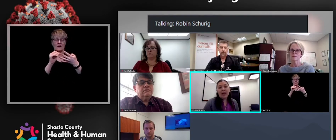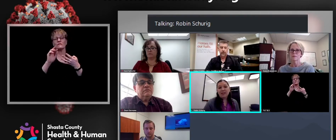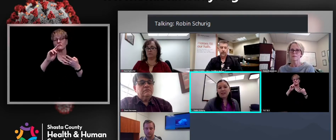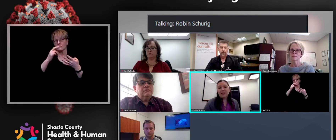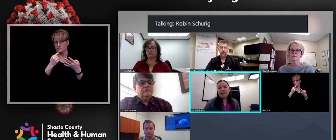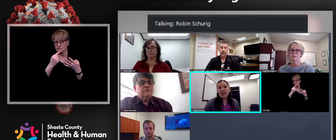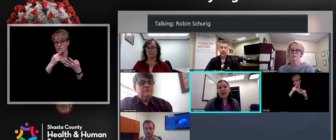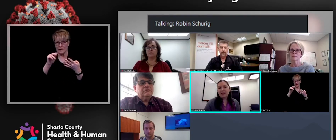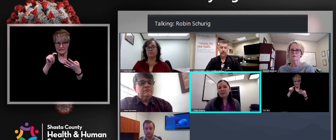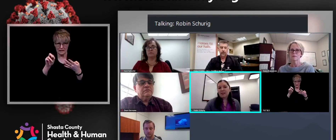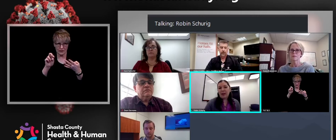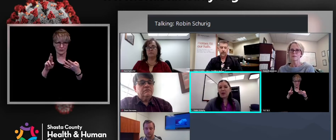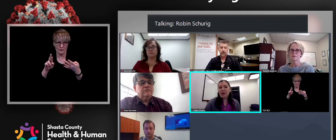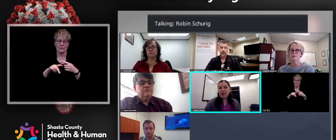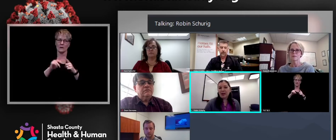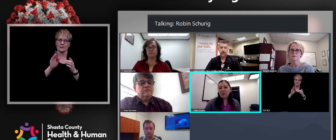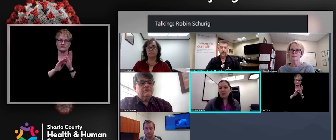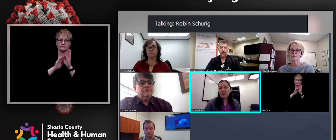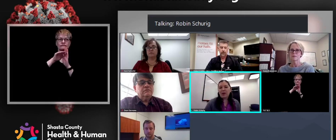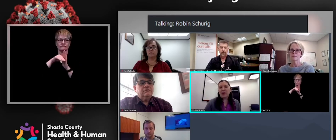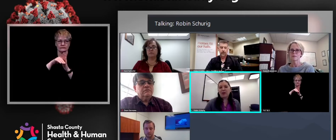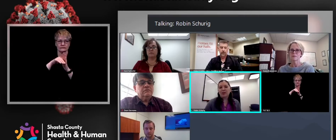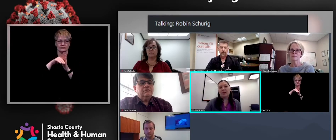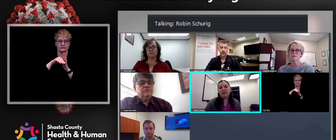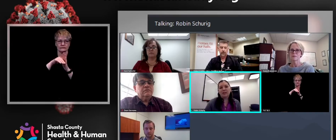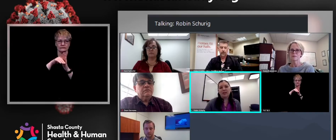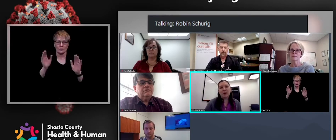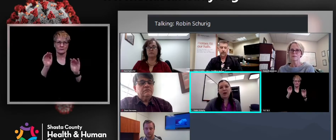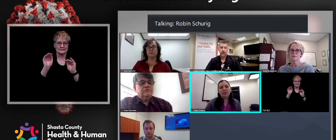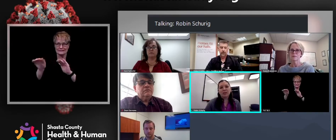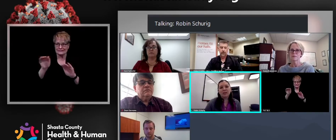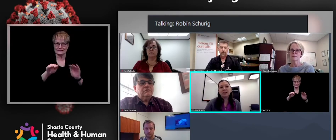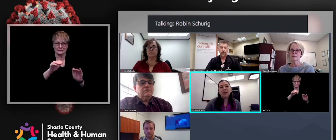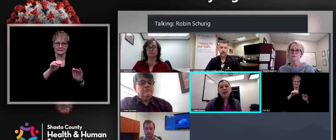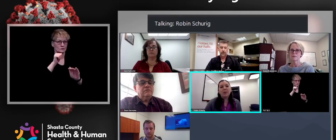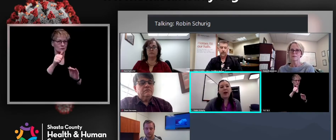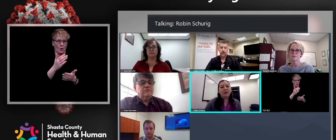So again, this is not the time to let our guard down with regard to COVID safety precautions,